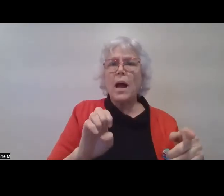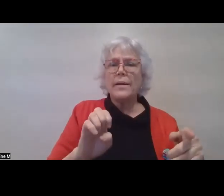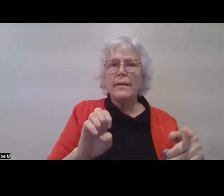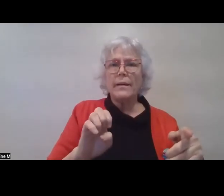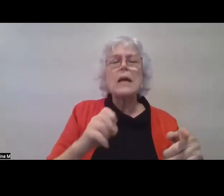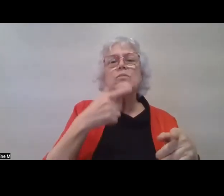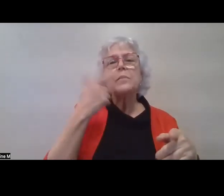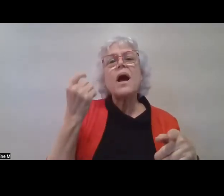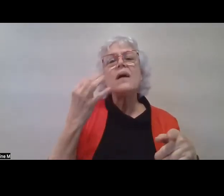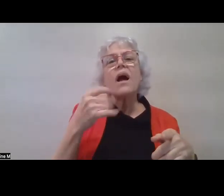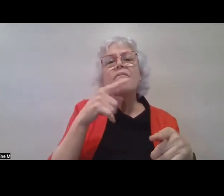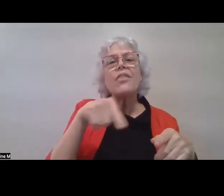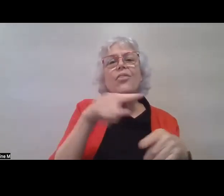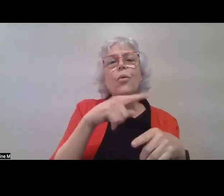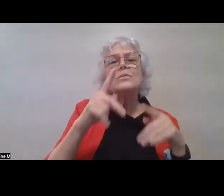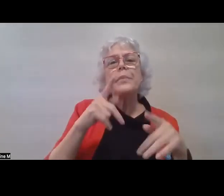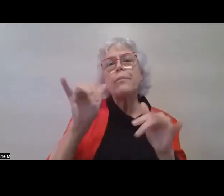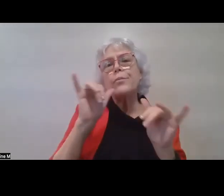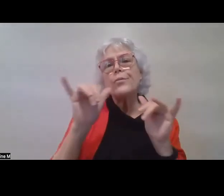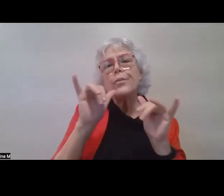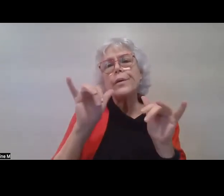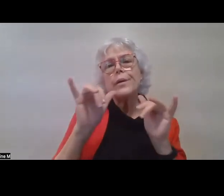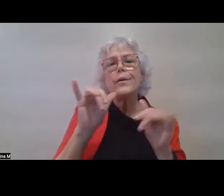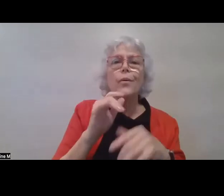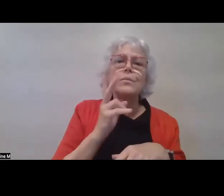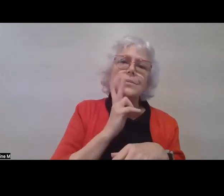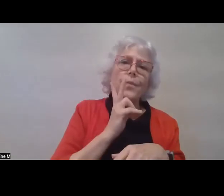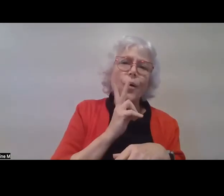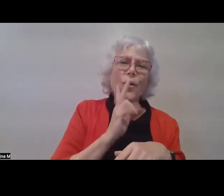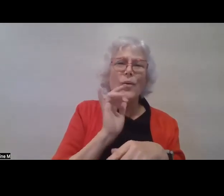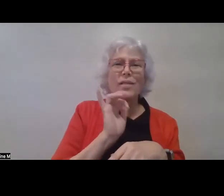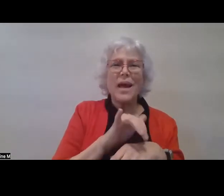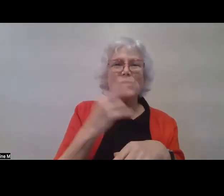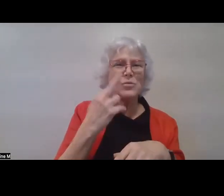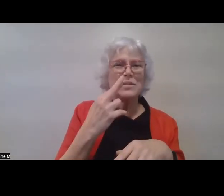consumption. But there was very limited input from indigenous people which caused us to